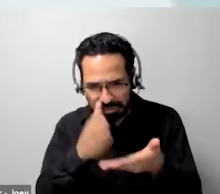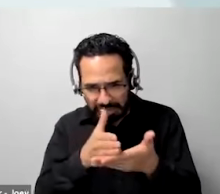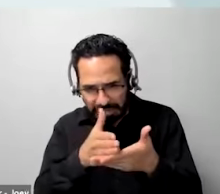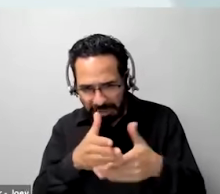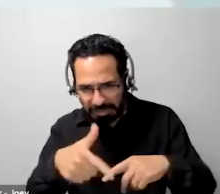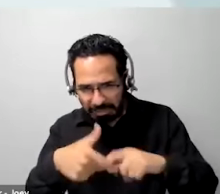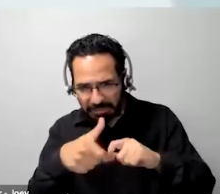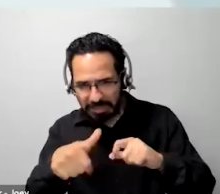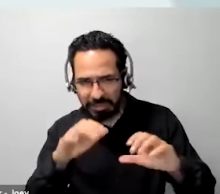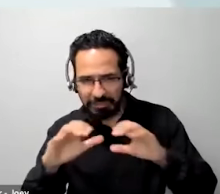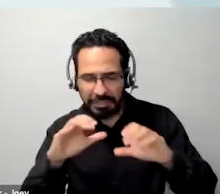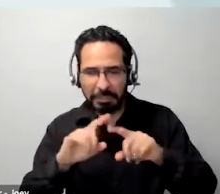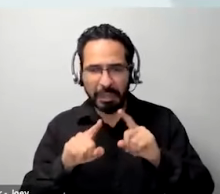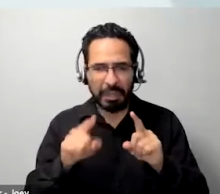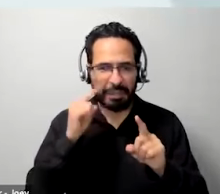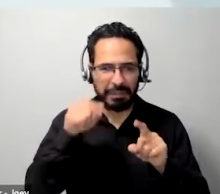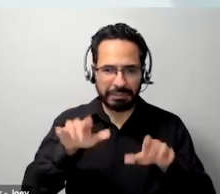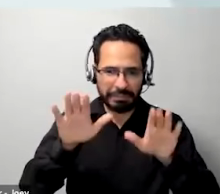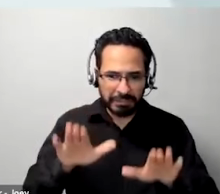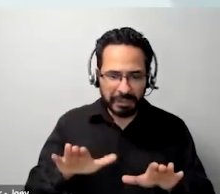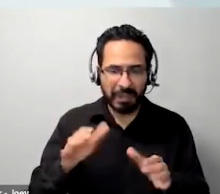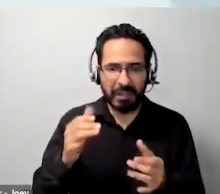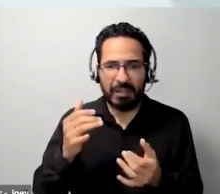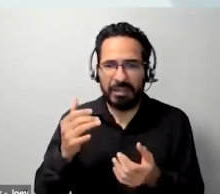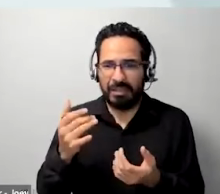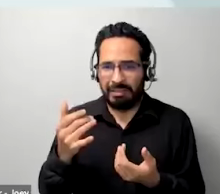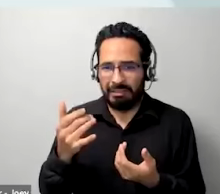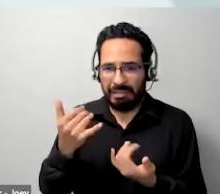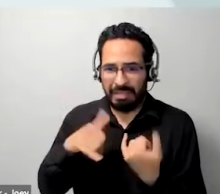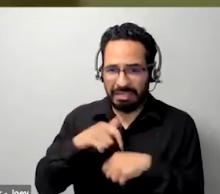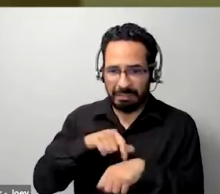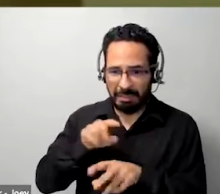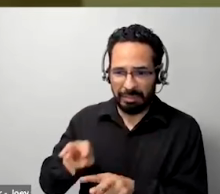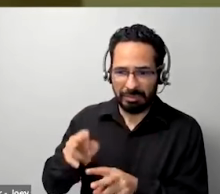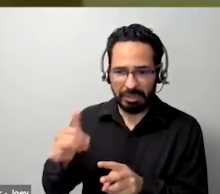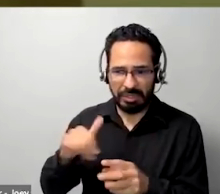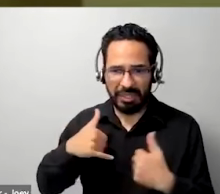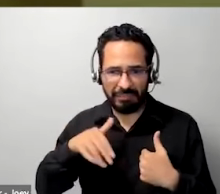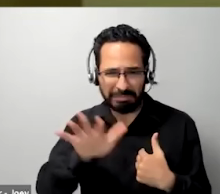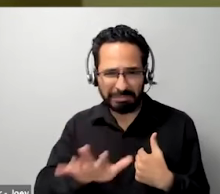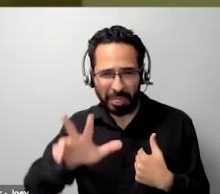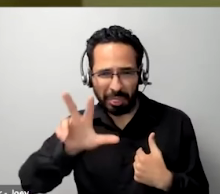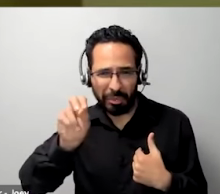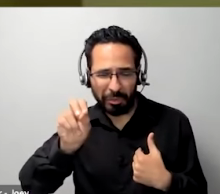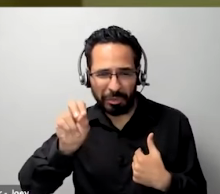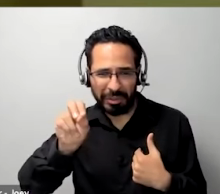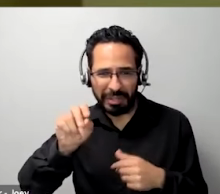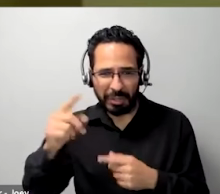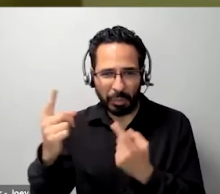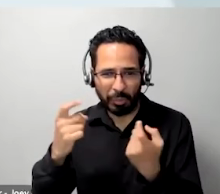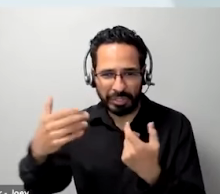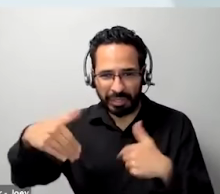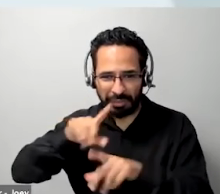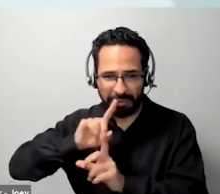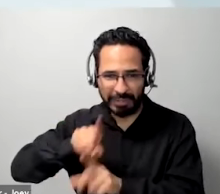we have 30 unanswered questions, which is just incredible. I think that shows the level of engagement